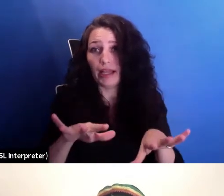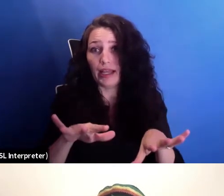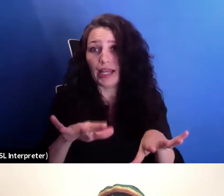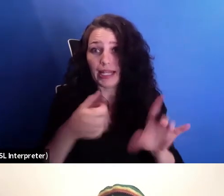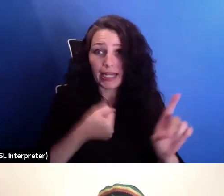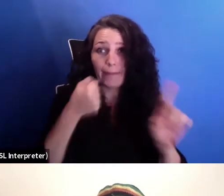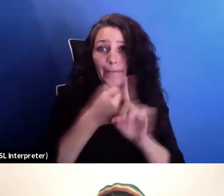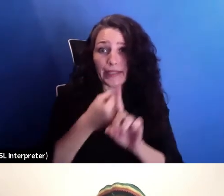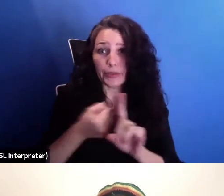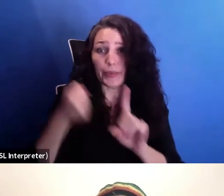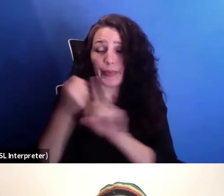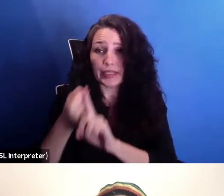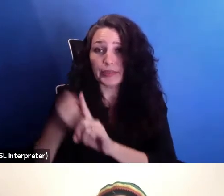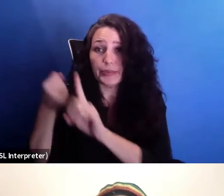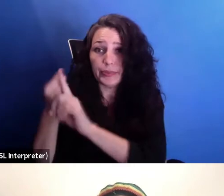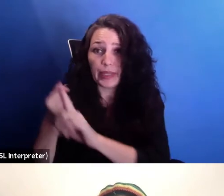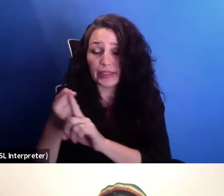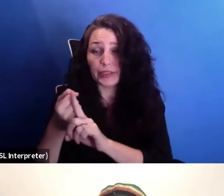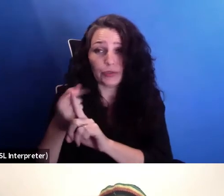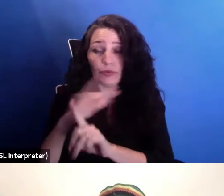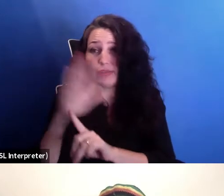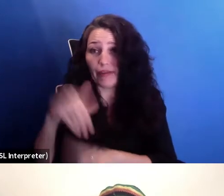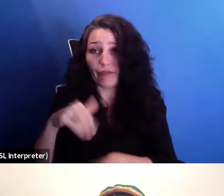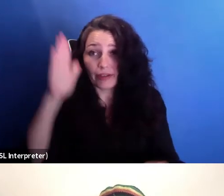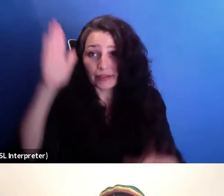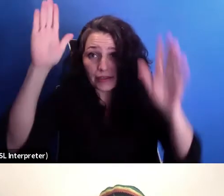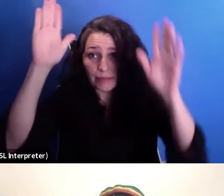To the extent that the climate and what's going on right now